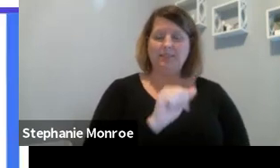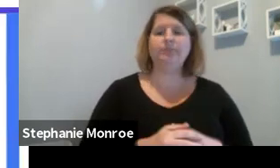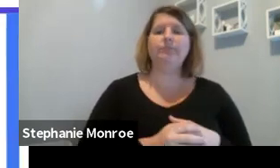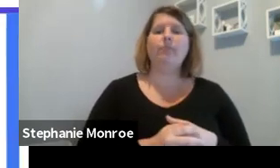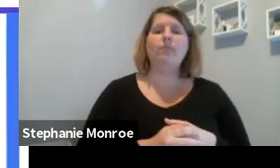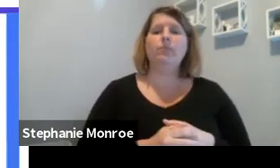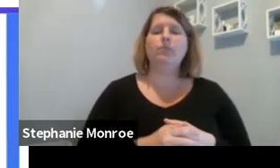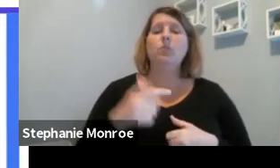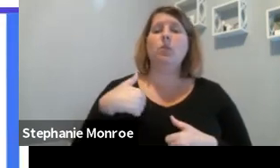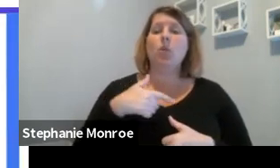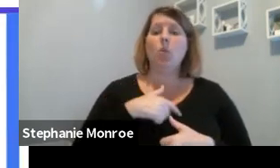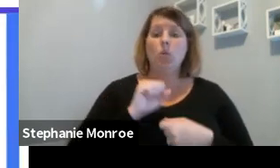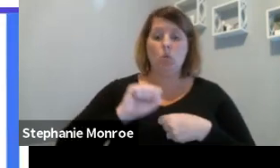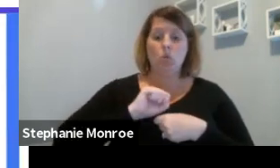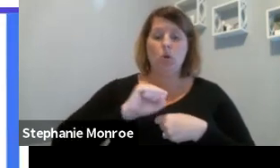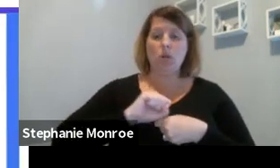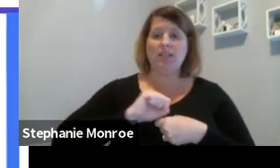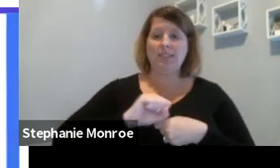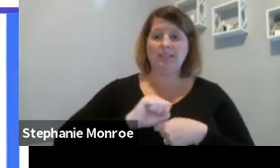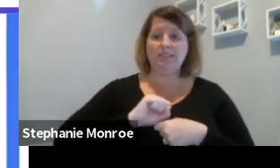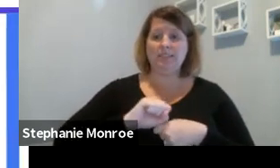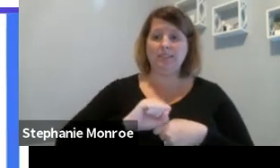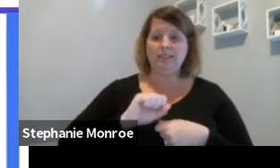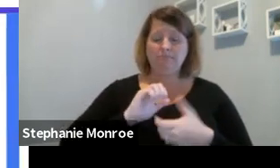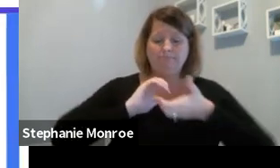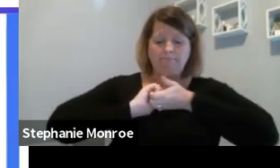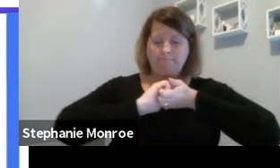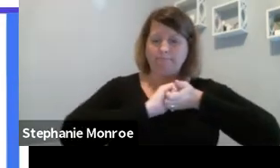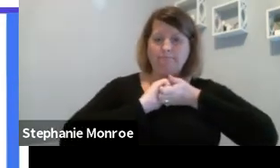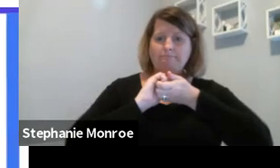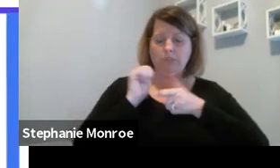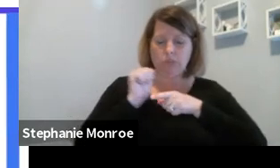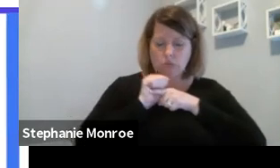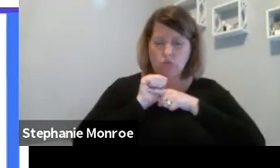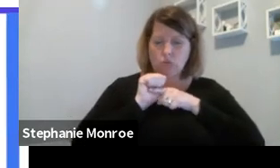We're working internally to train our organizations